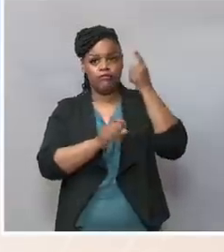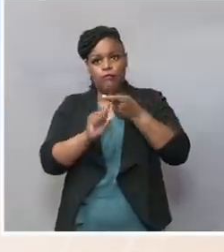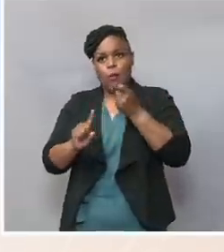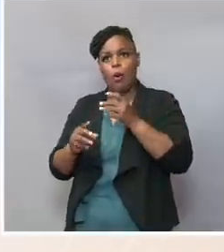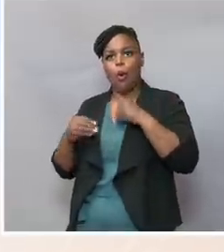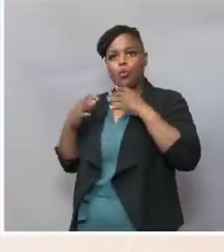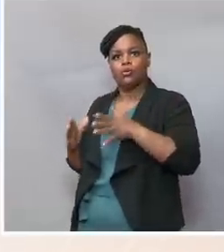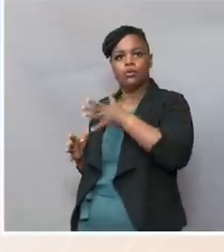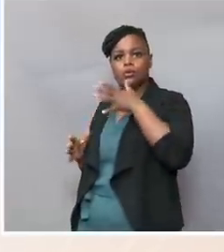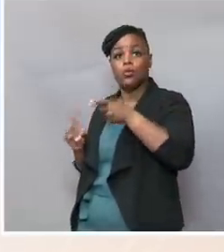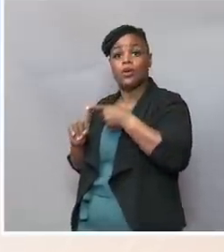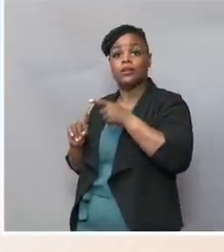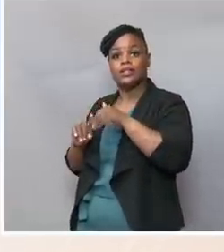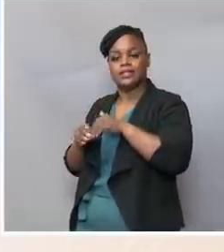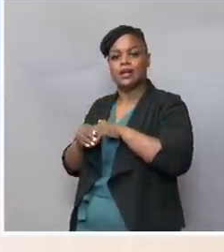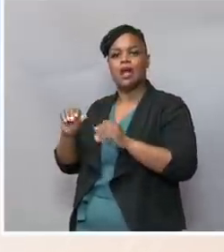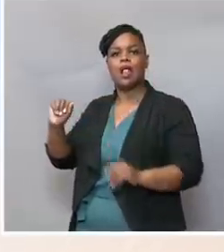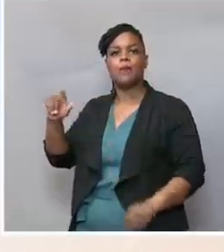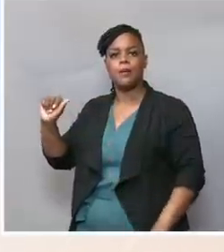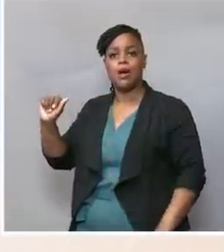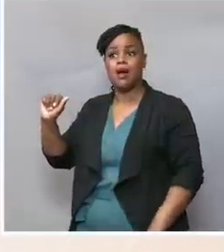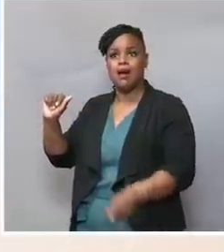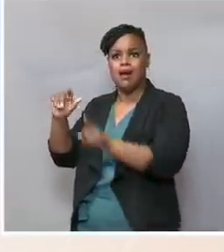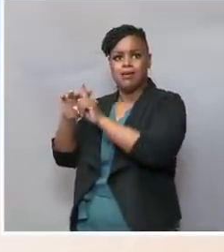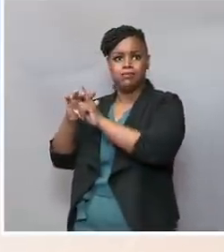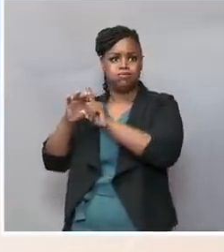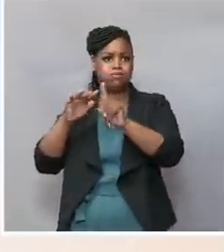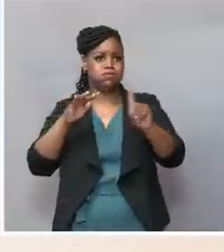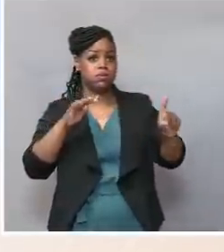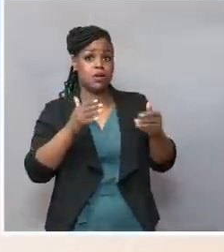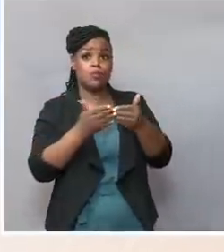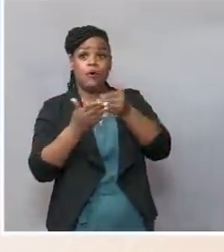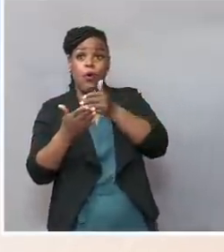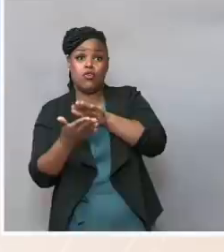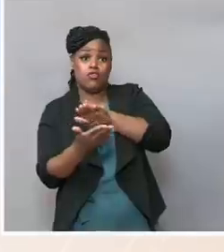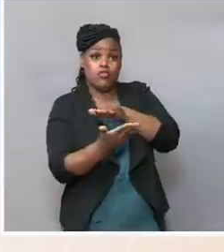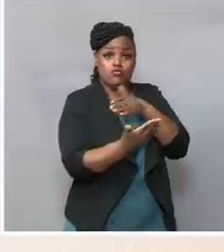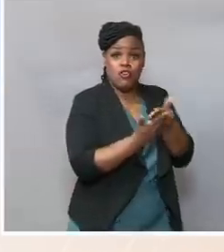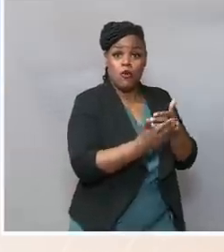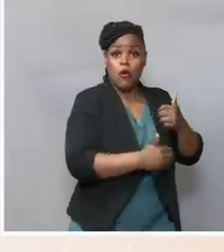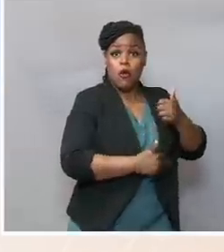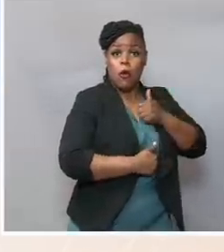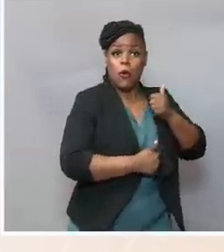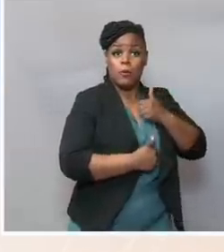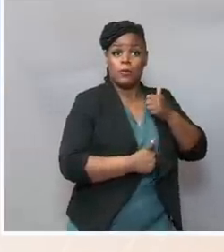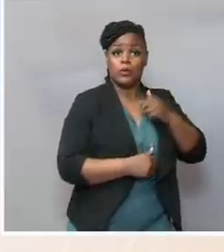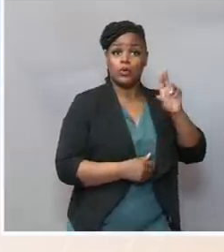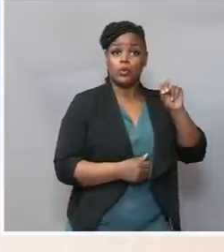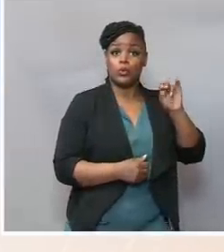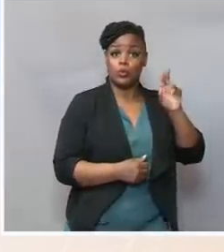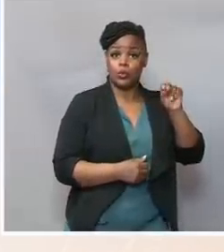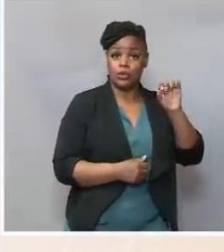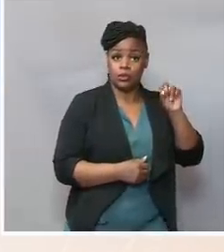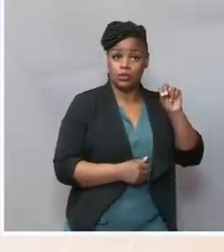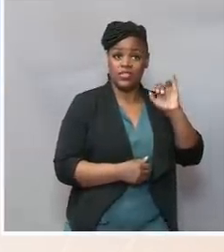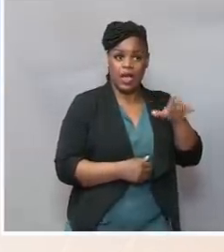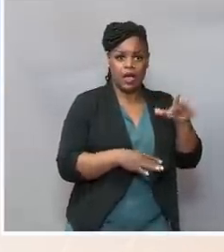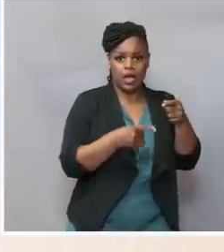Before reaching the union army and camped here, the Confederate soldiers captured and then tortured.